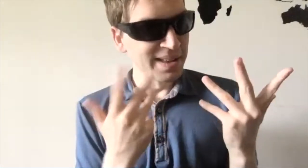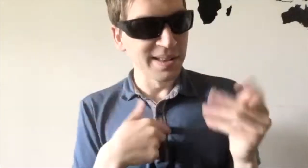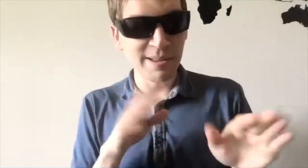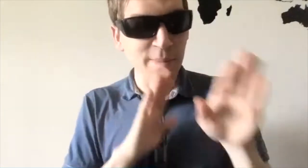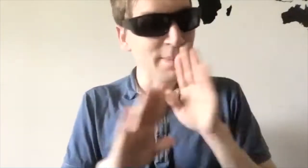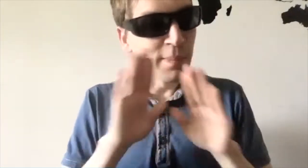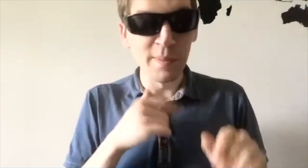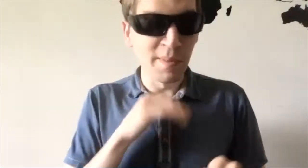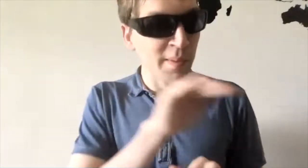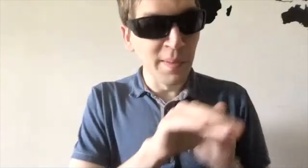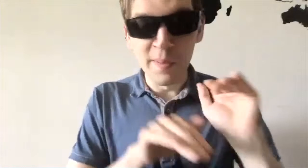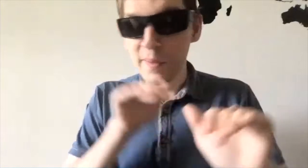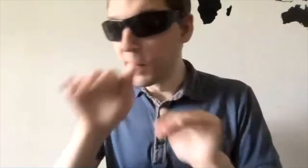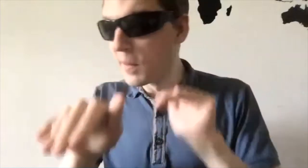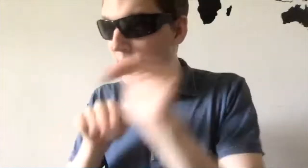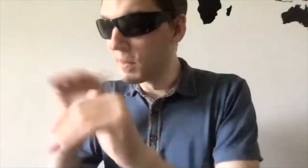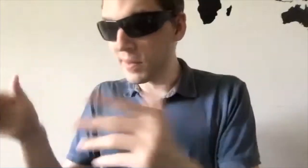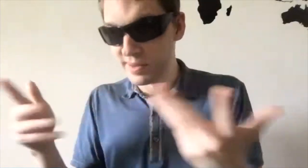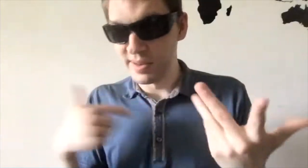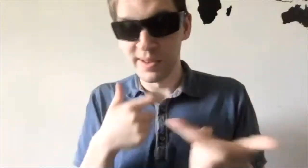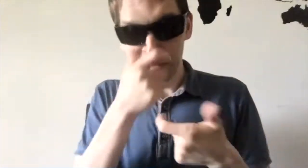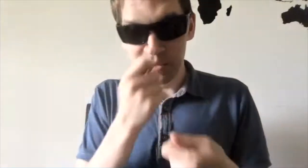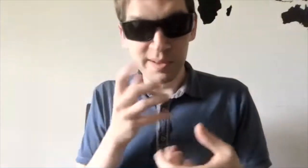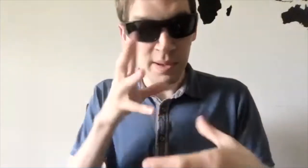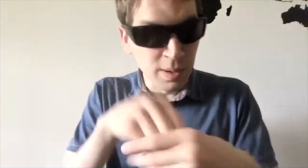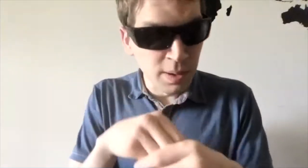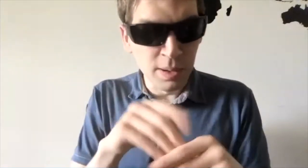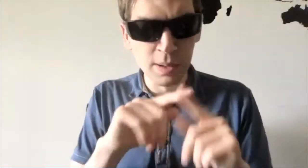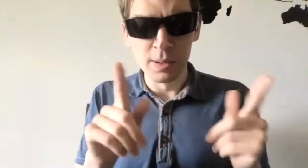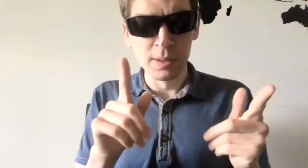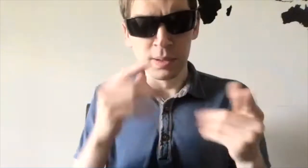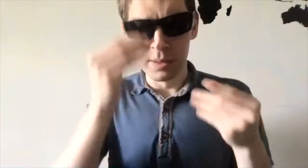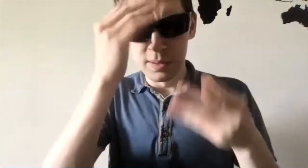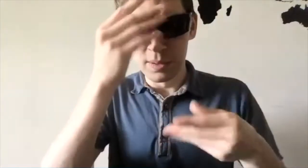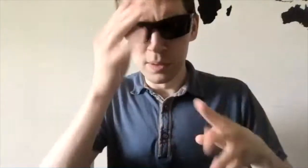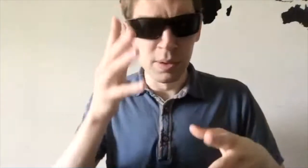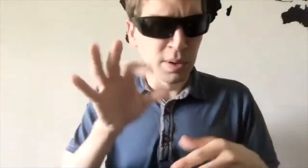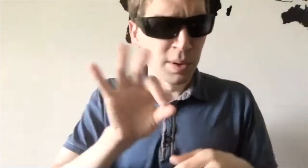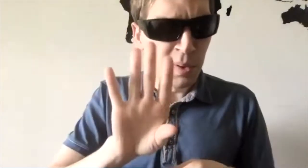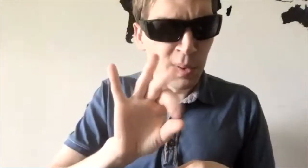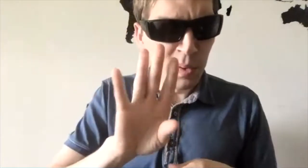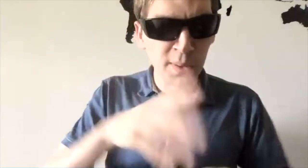The businesses may be more speech focused, maybe more hearing focused ,